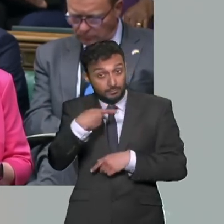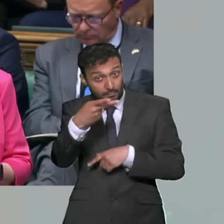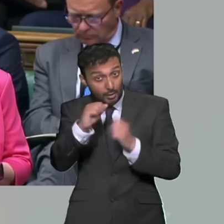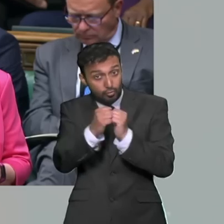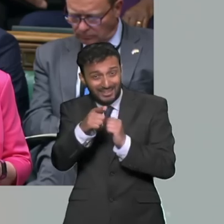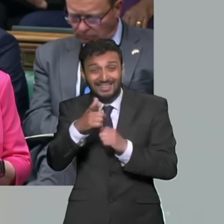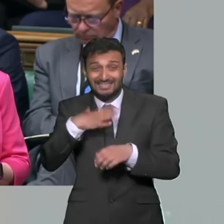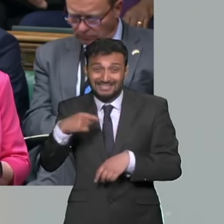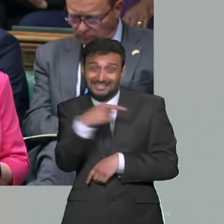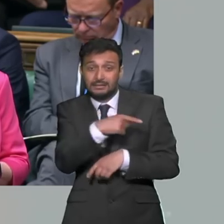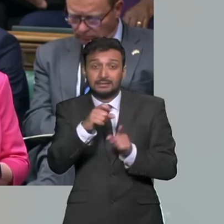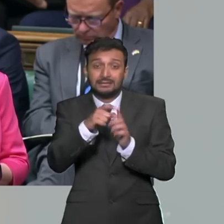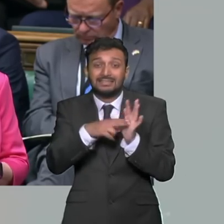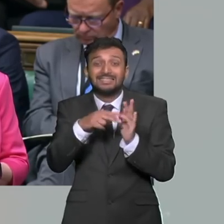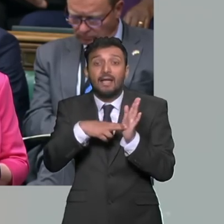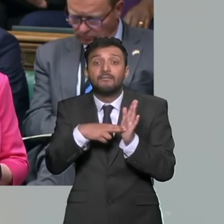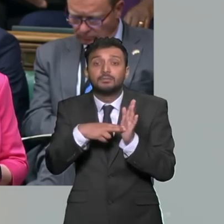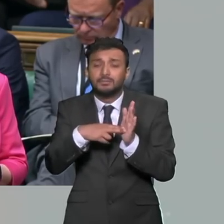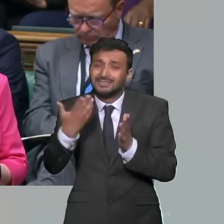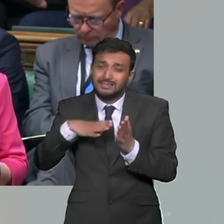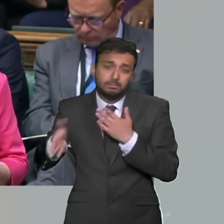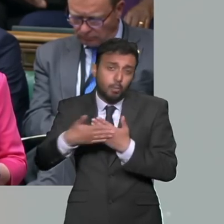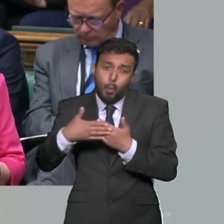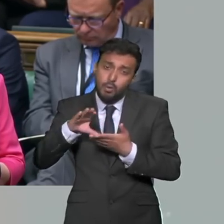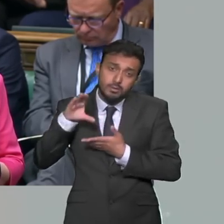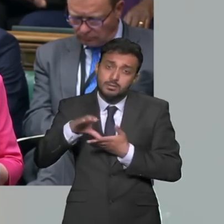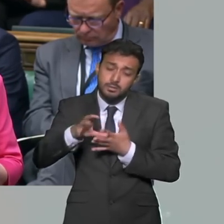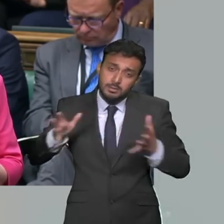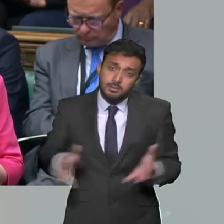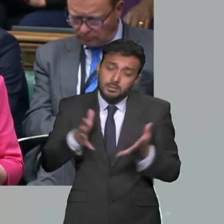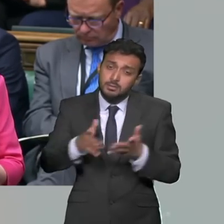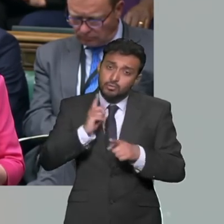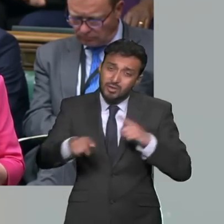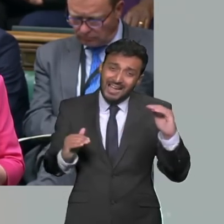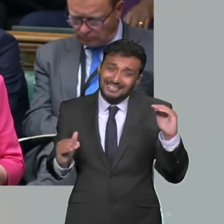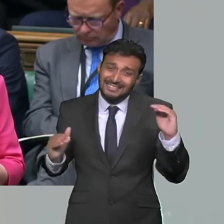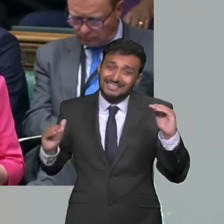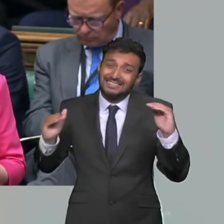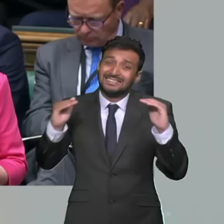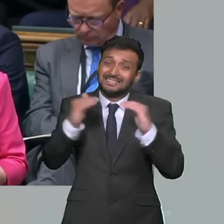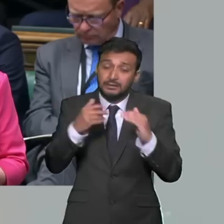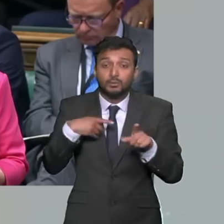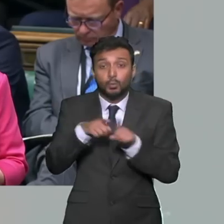Will he meet me and Helen Hurford, our excellent candidate in Tiverton and Honiton, to agree